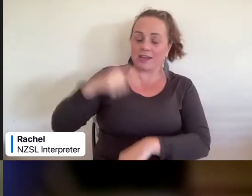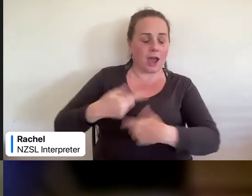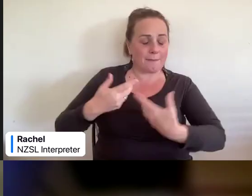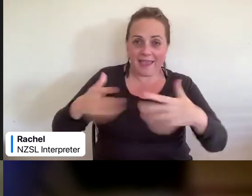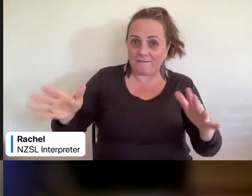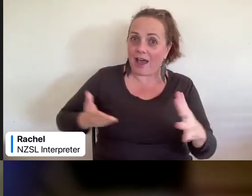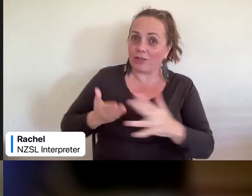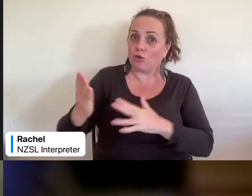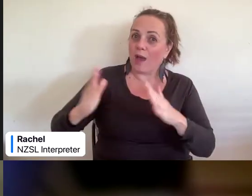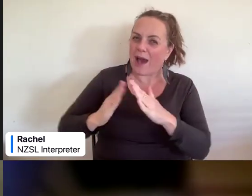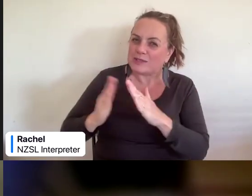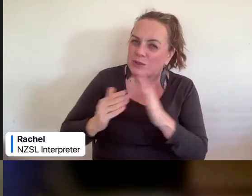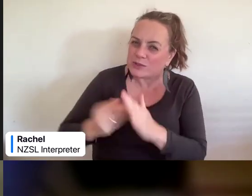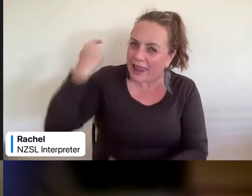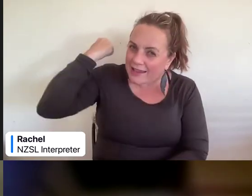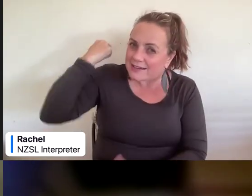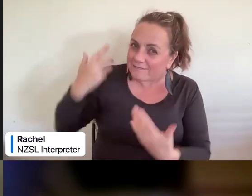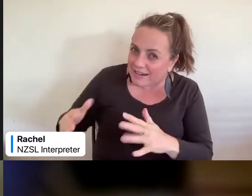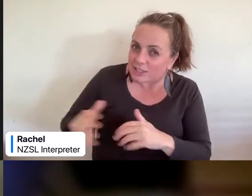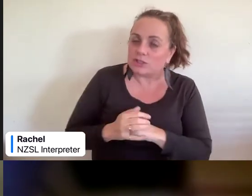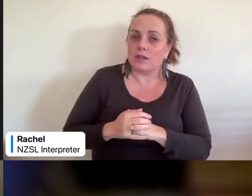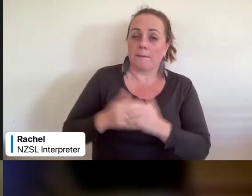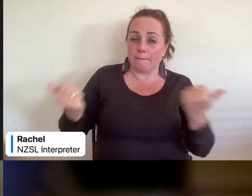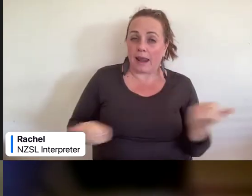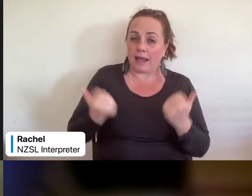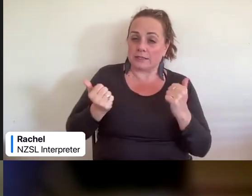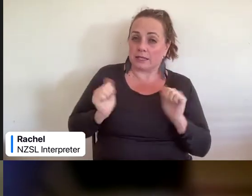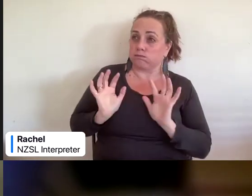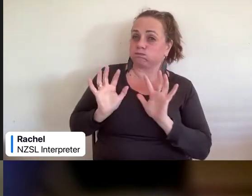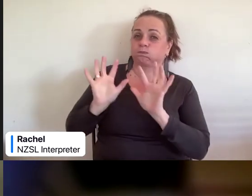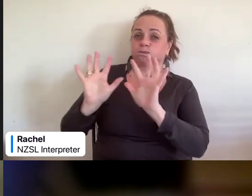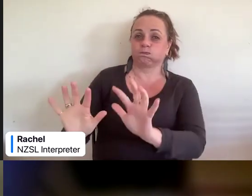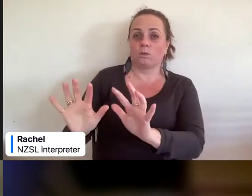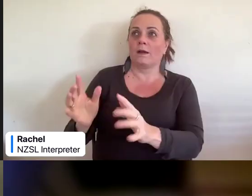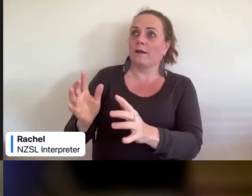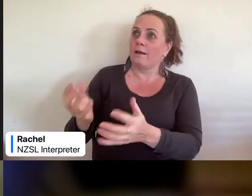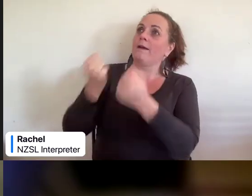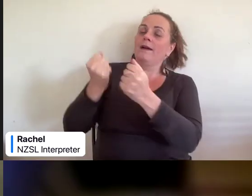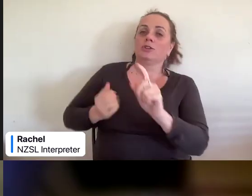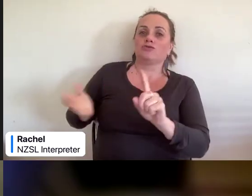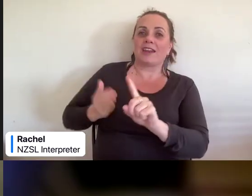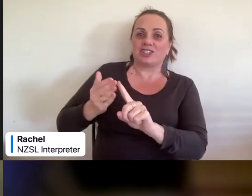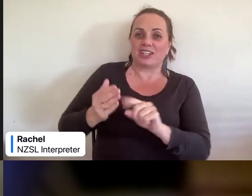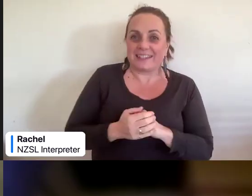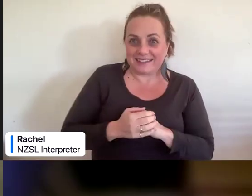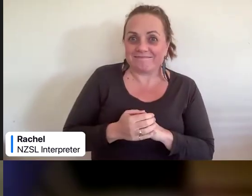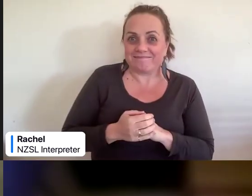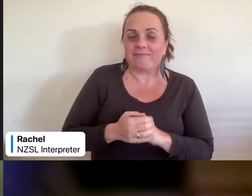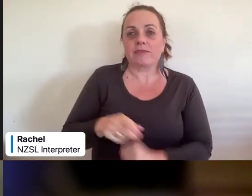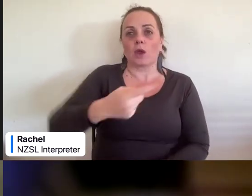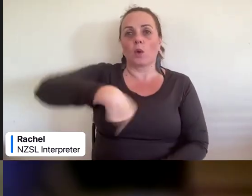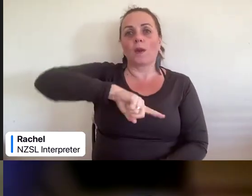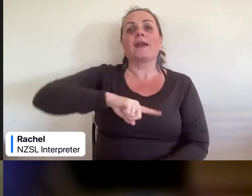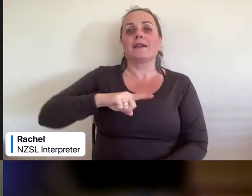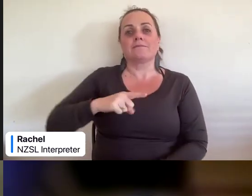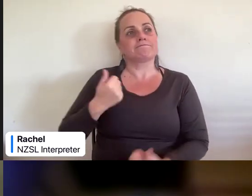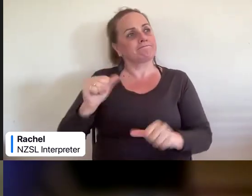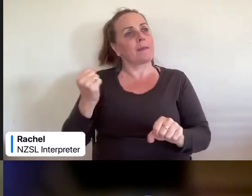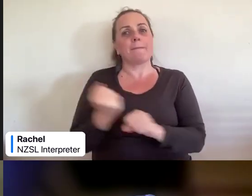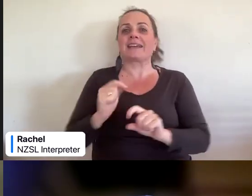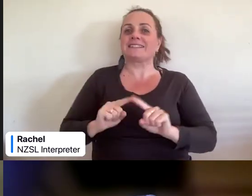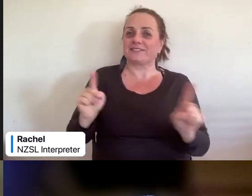housing. We had the biggest turn out, we had a strategy. We were making a difference, and it's